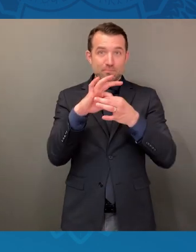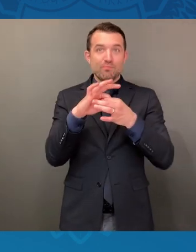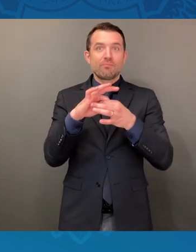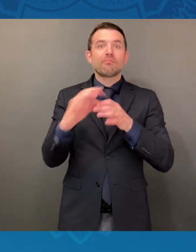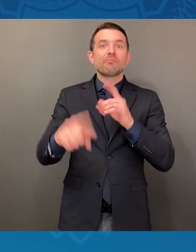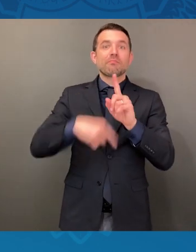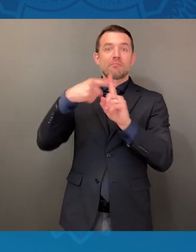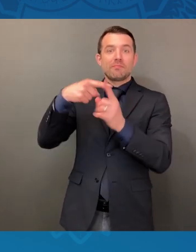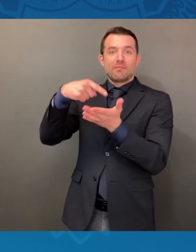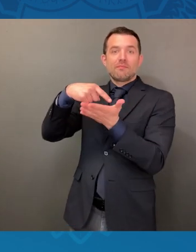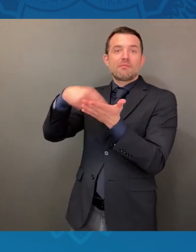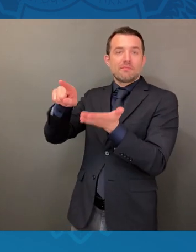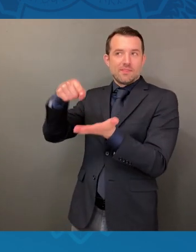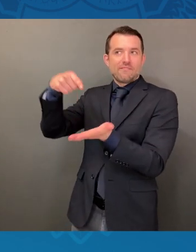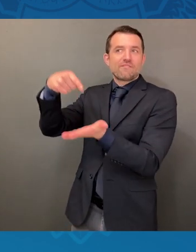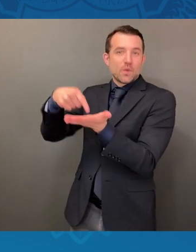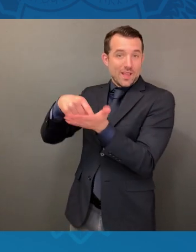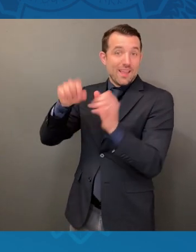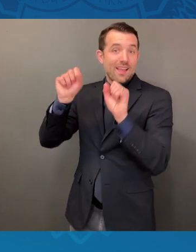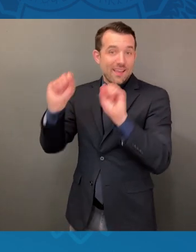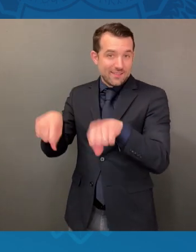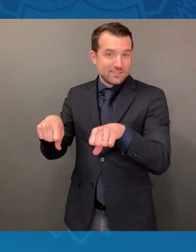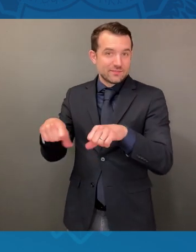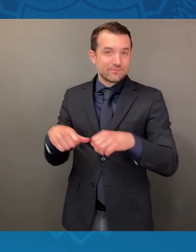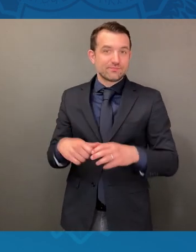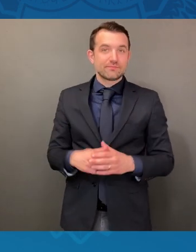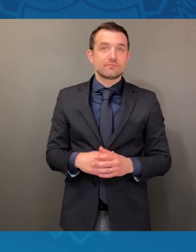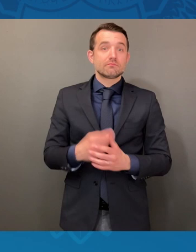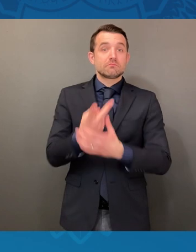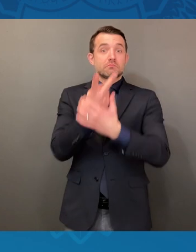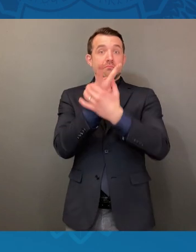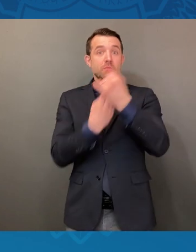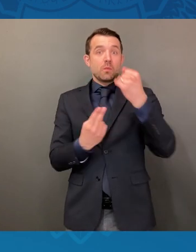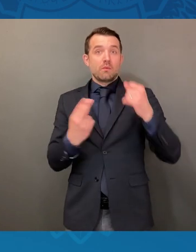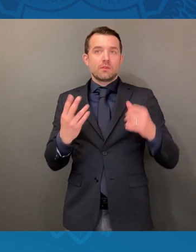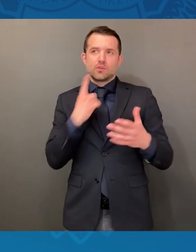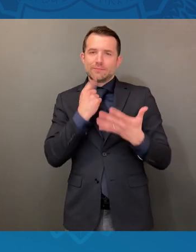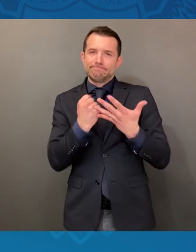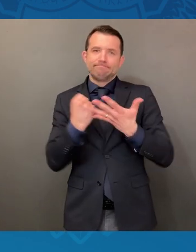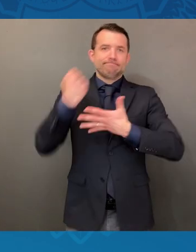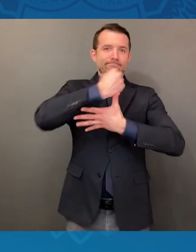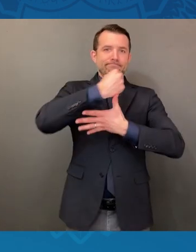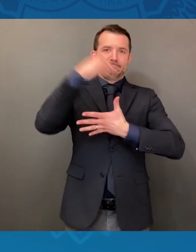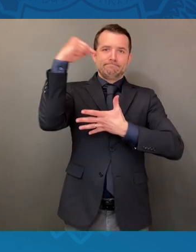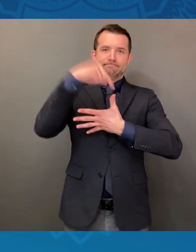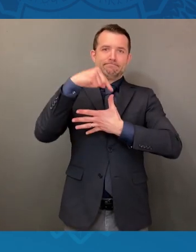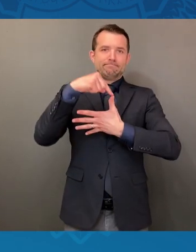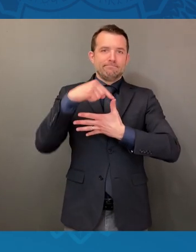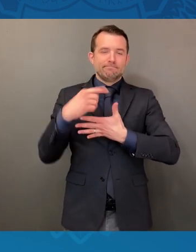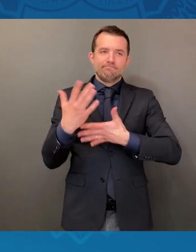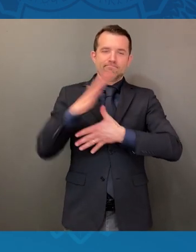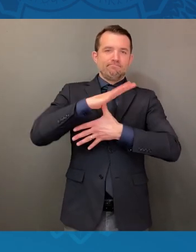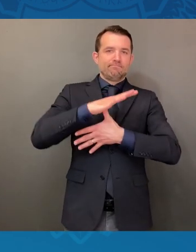So these both are priorities for our administration. And that is why through the bipartisan infrastructure law,